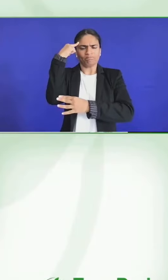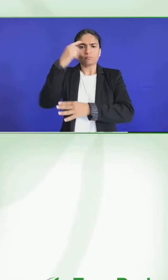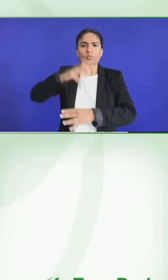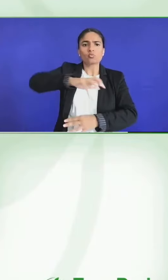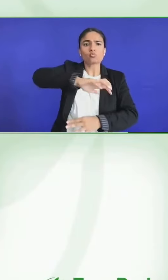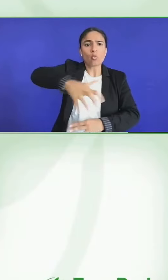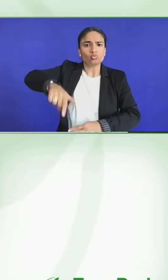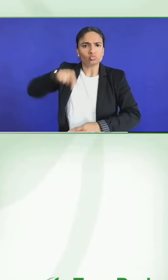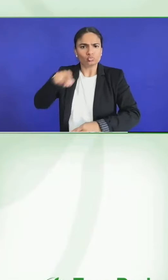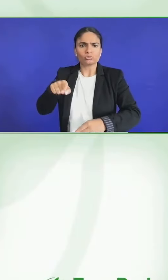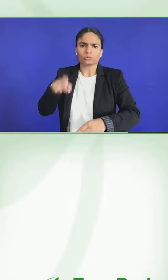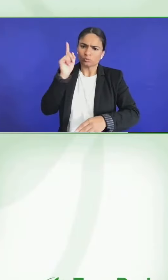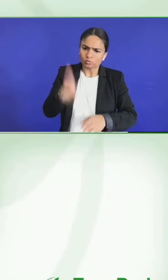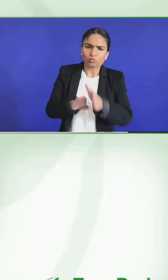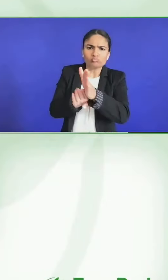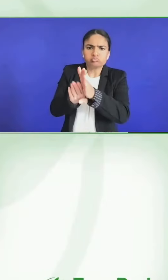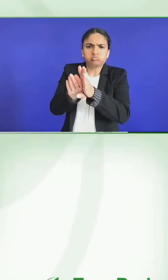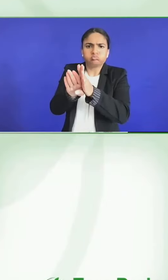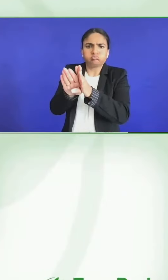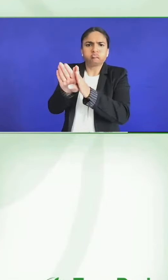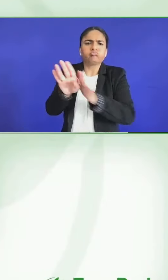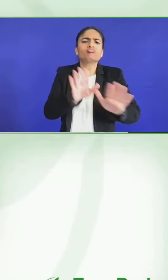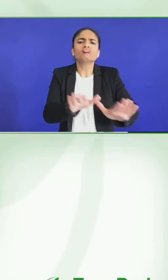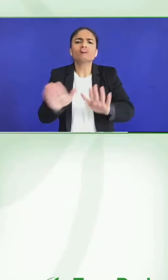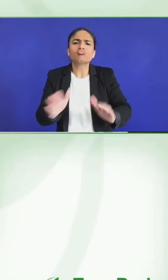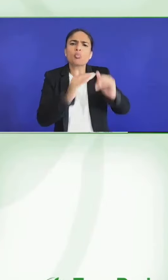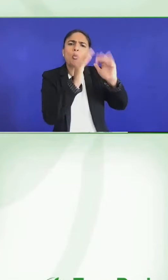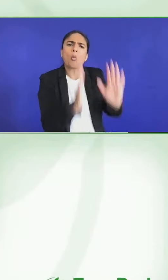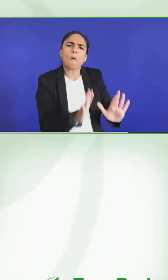people to control the support we receive.